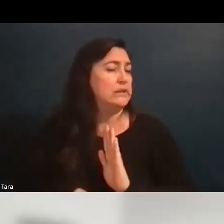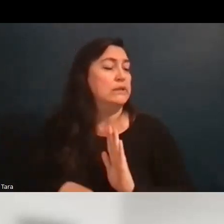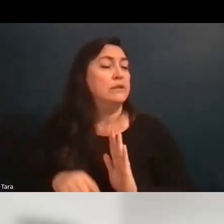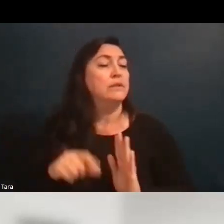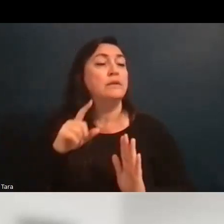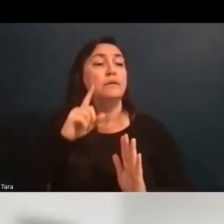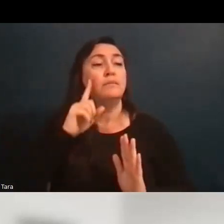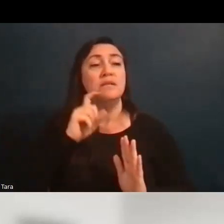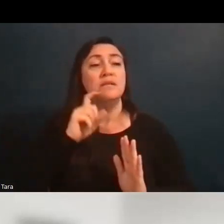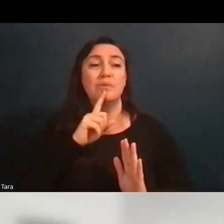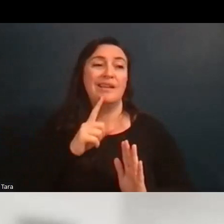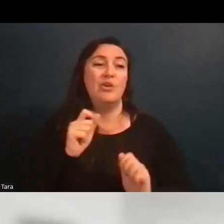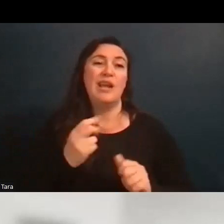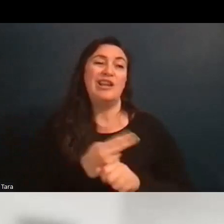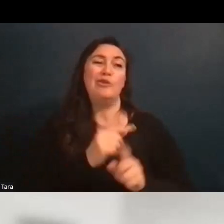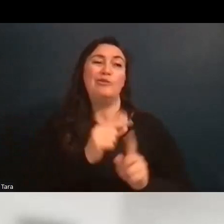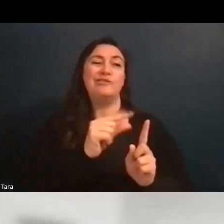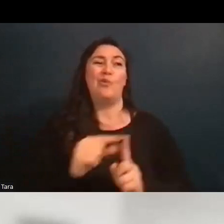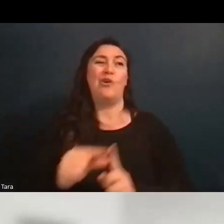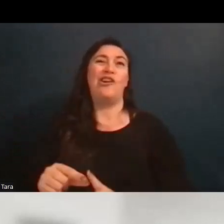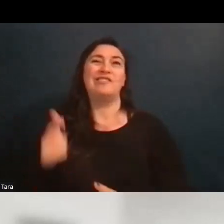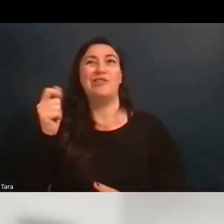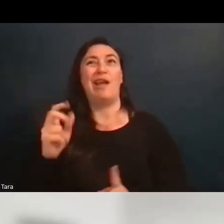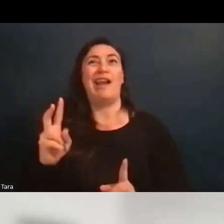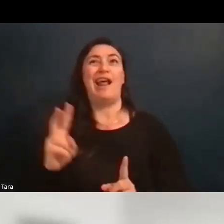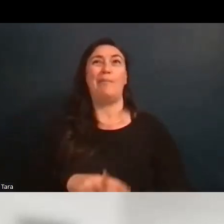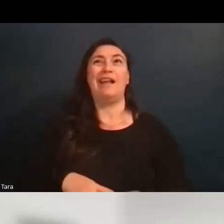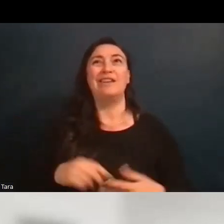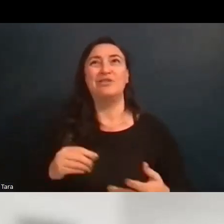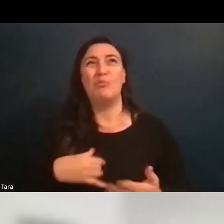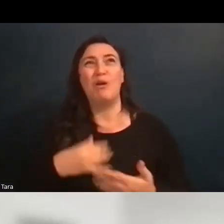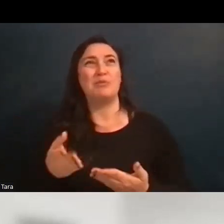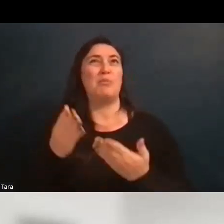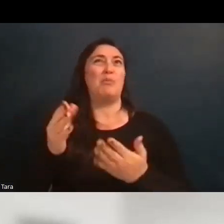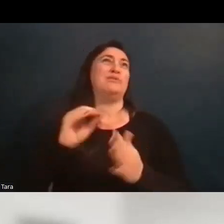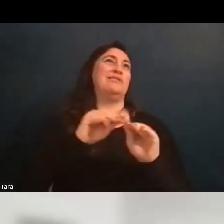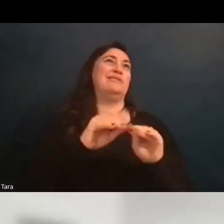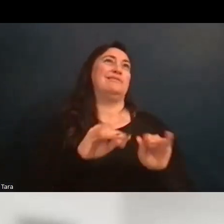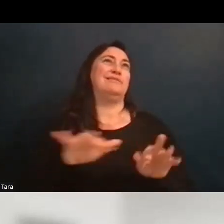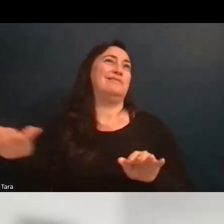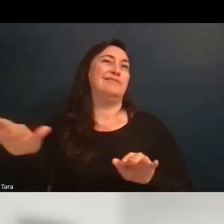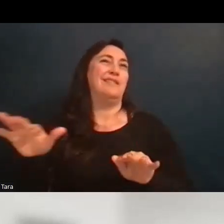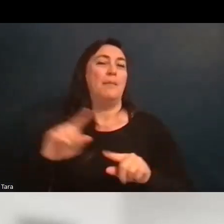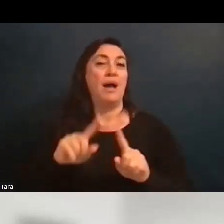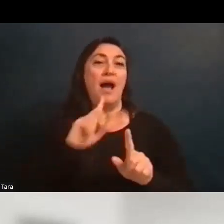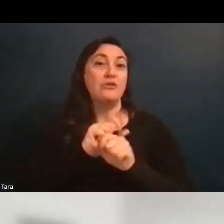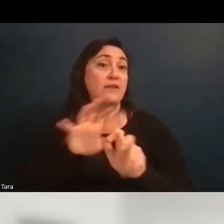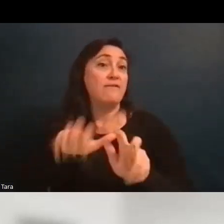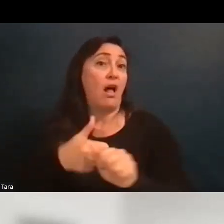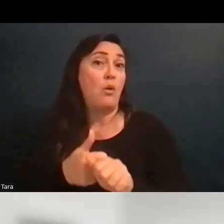in your grant application or in your project proposal. It's another to actually follow through. So, folks can get burned,